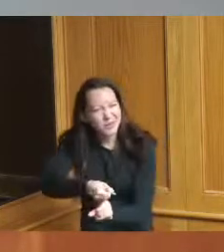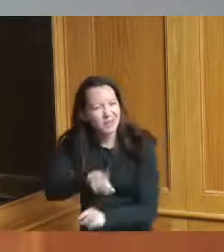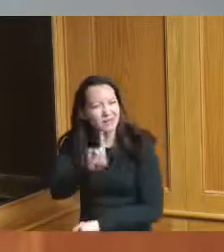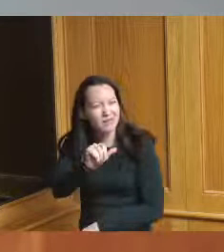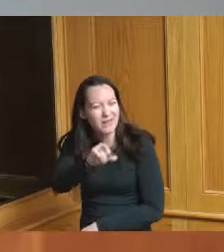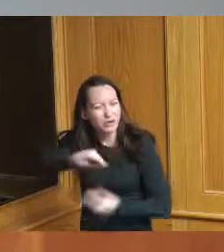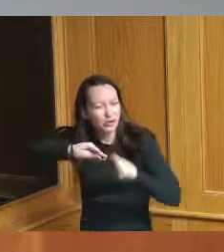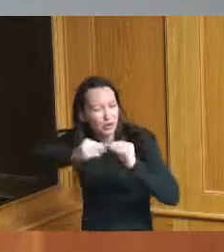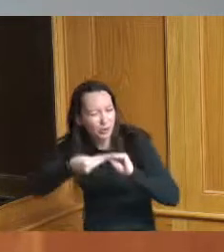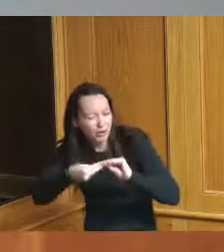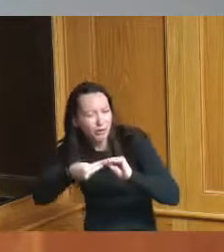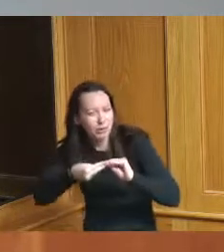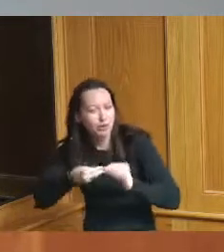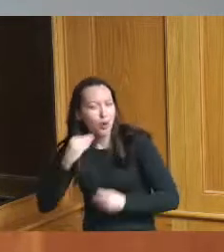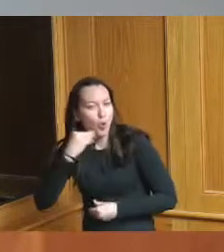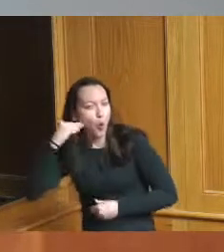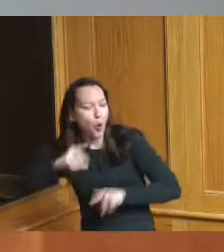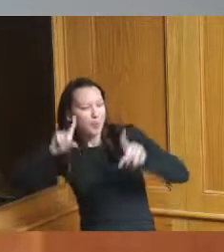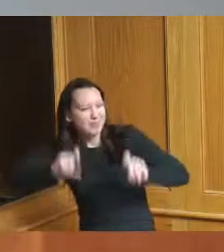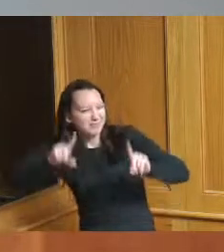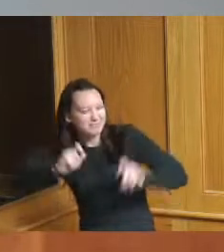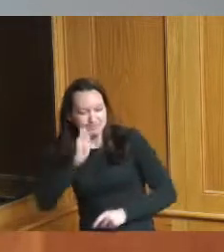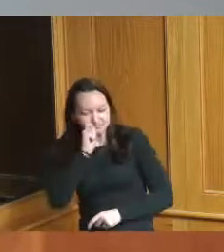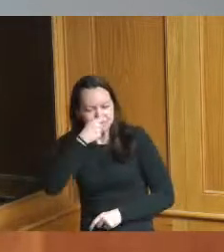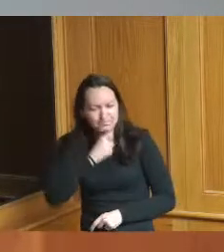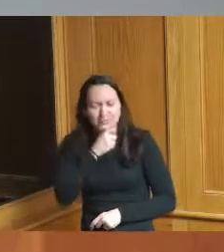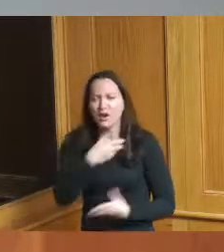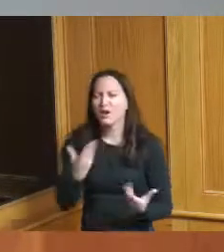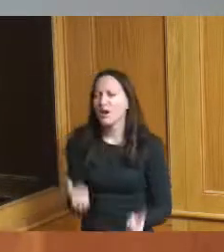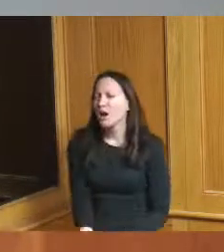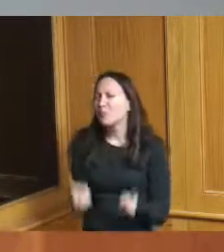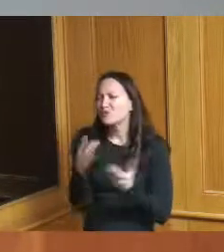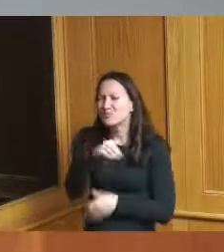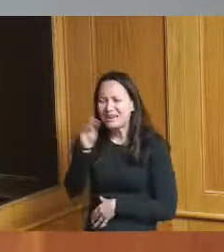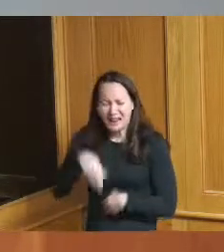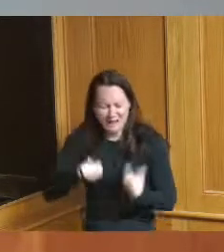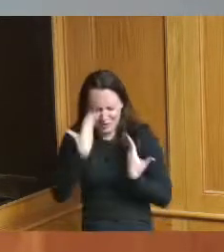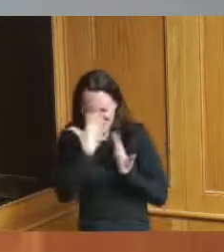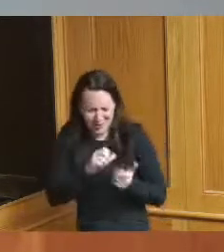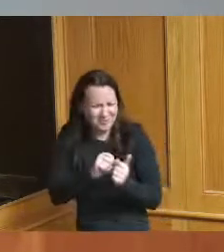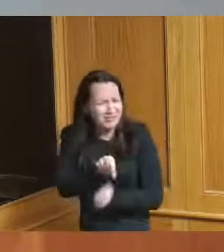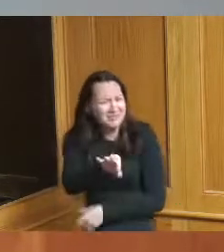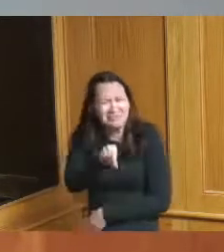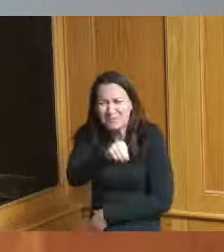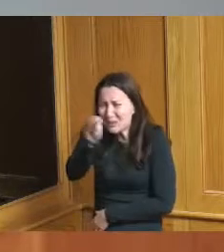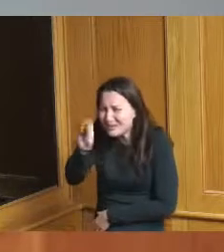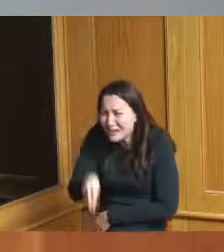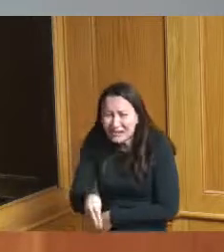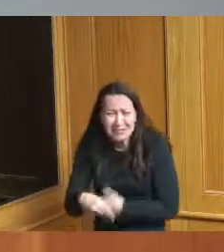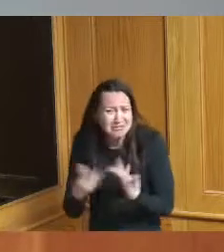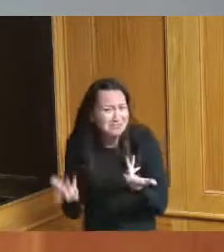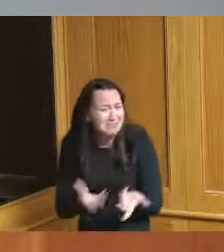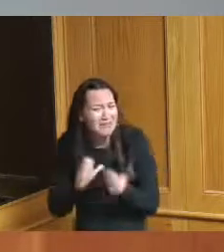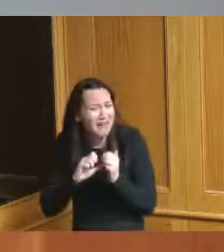is of those at-home tests and like what perc- I don't know if it's a percentage or how does that